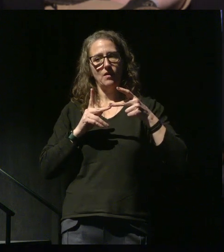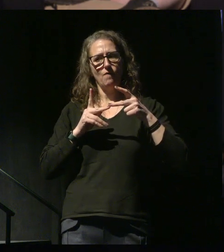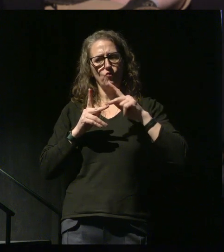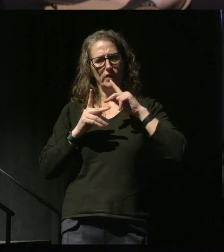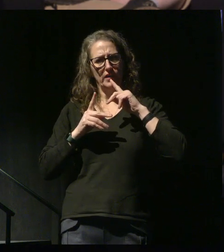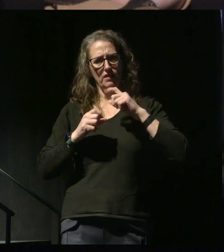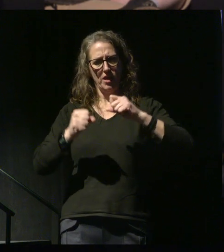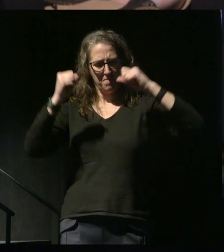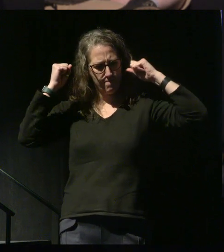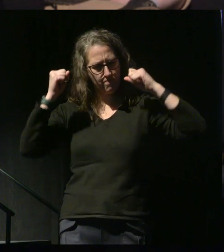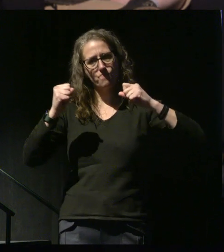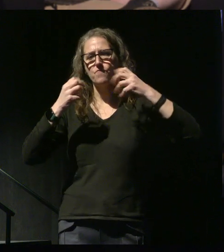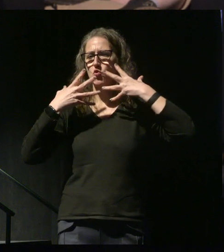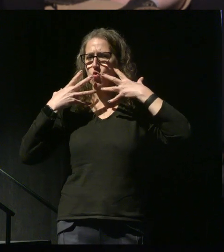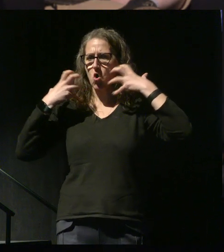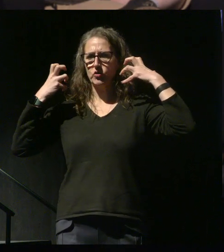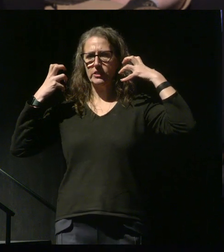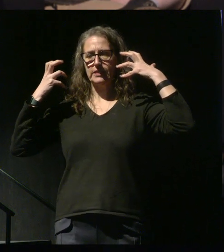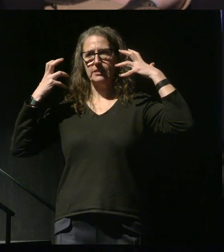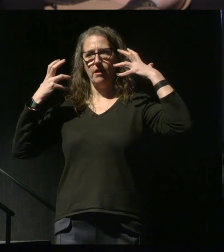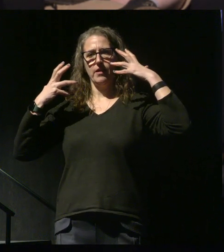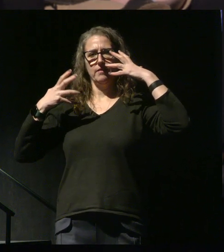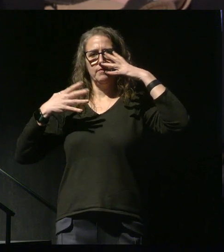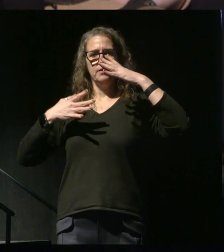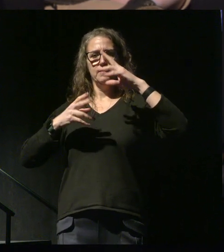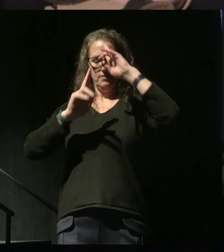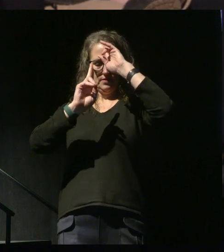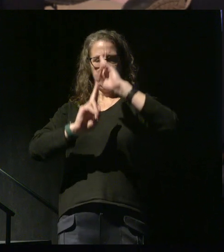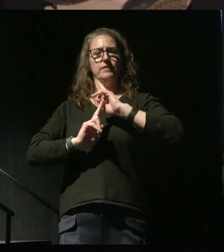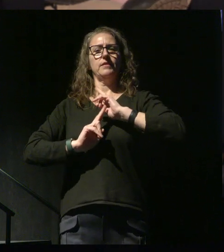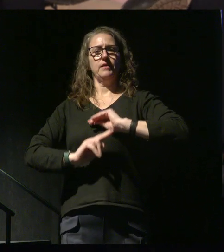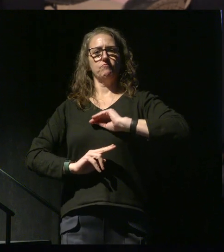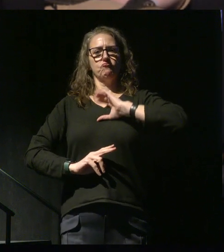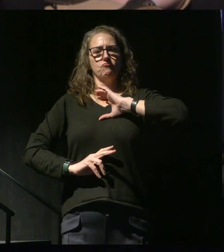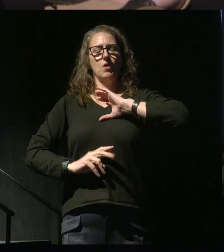And I mean, just when I think about how you construct